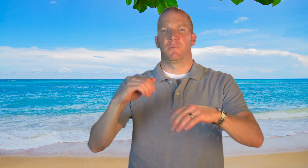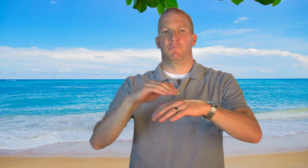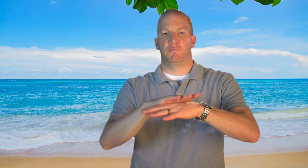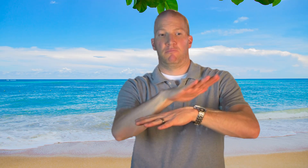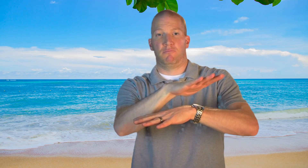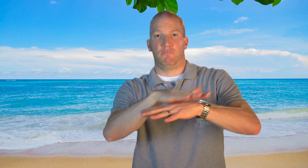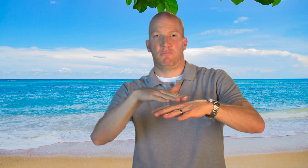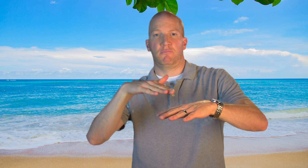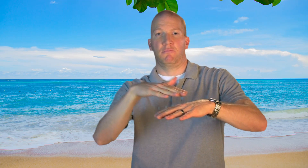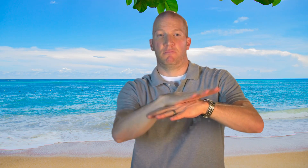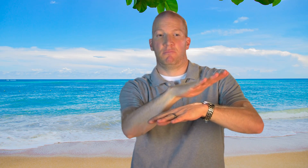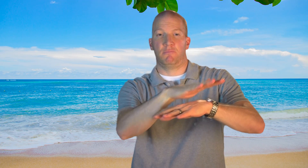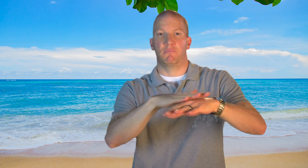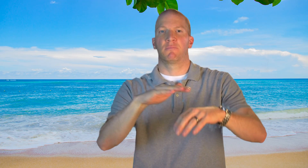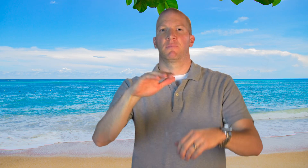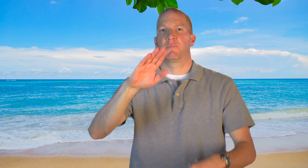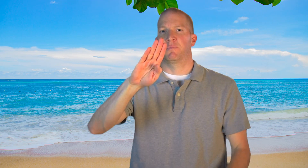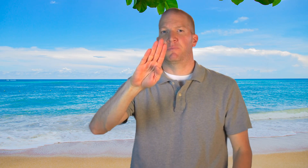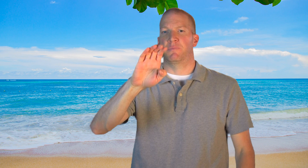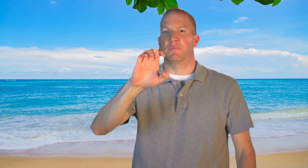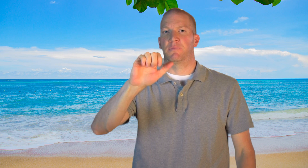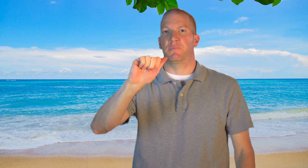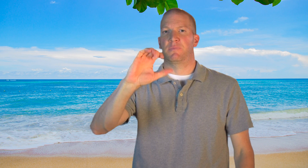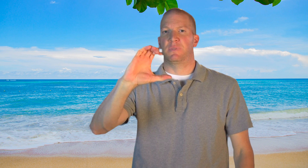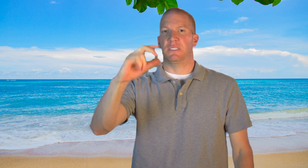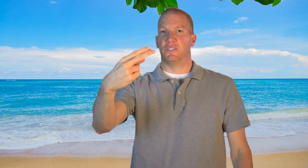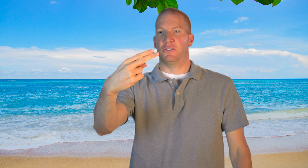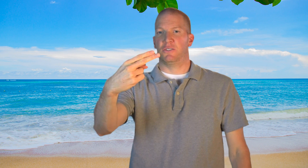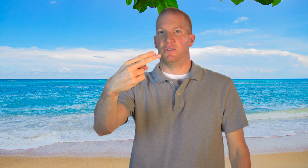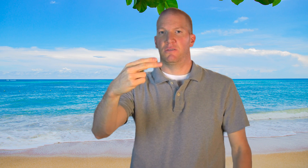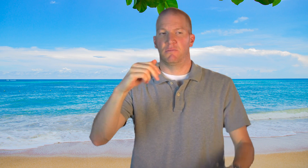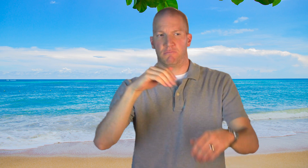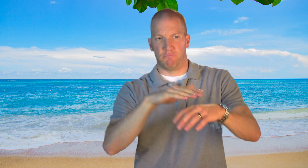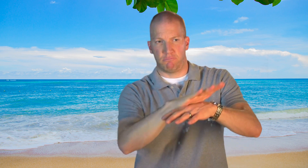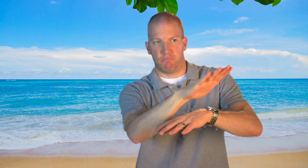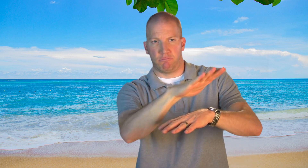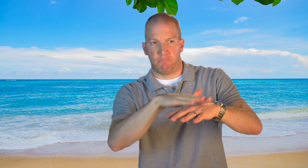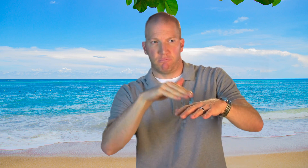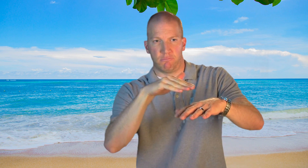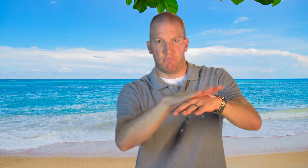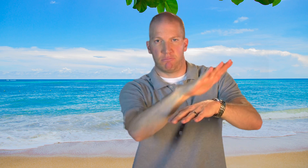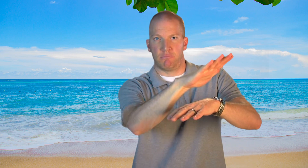beach, beach, beach